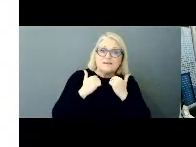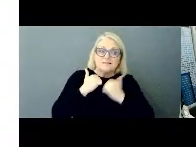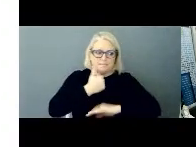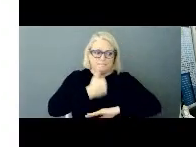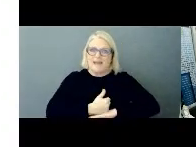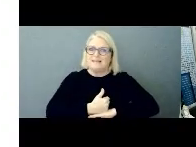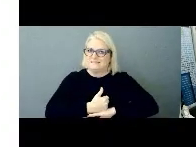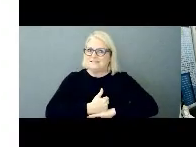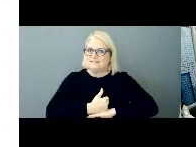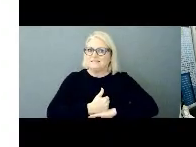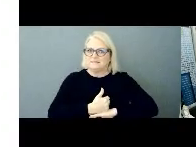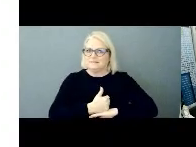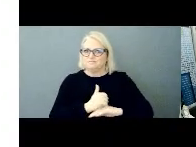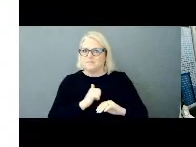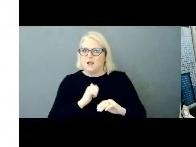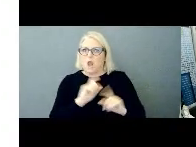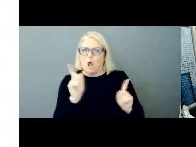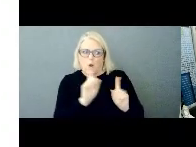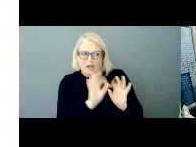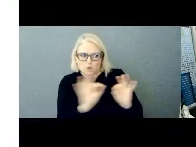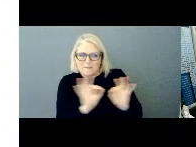which saves you measuring each individual outcome?